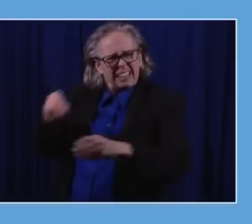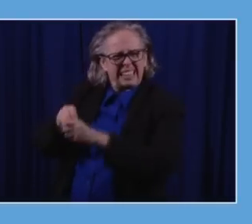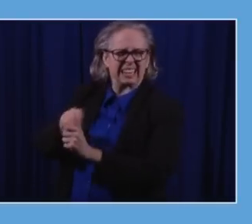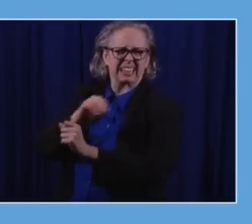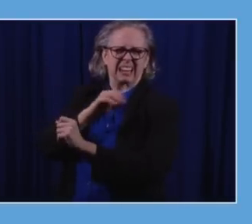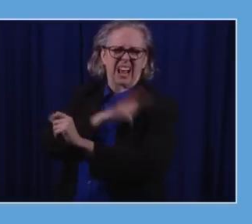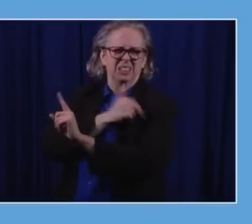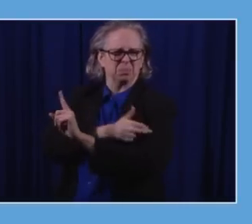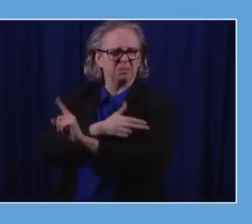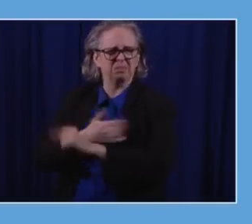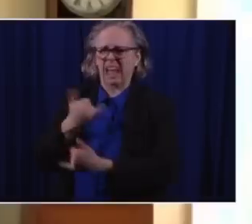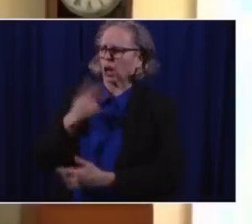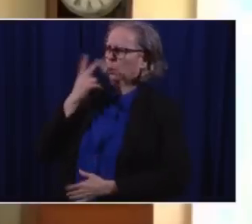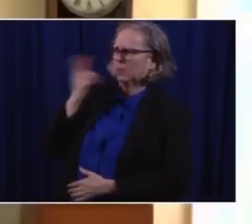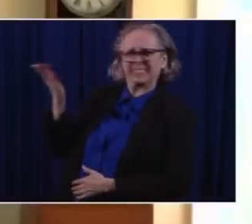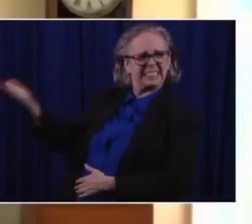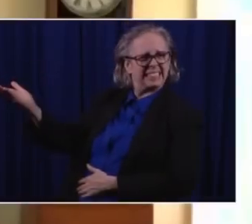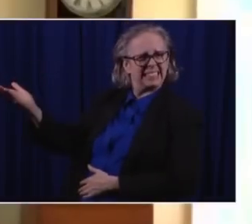again far higher than we've